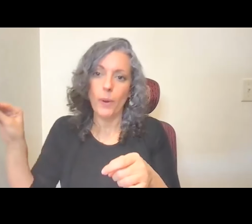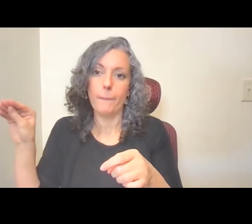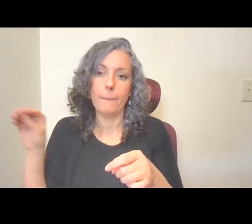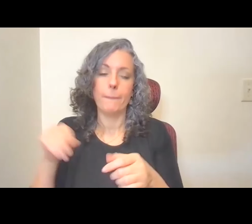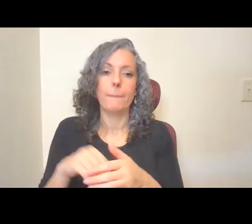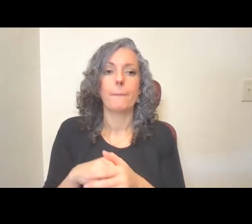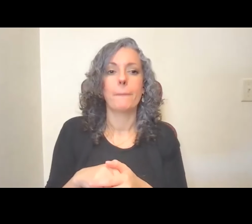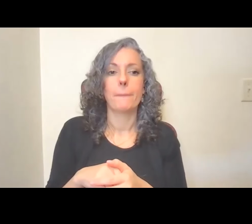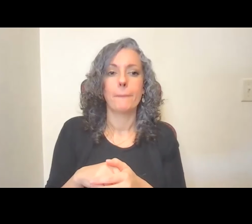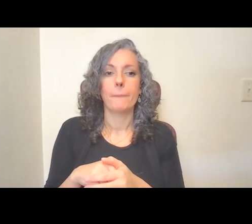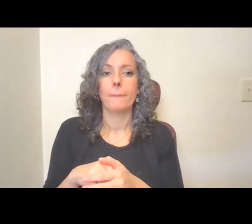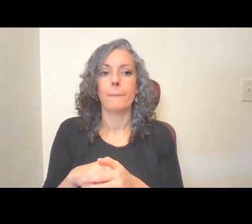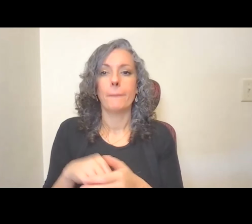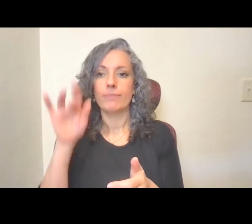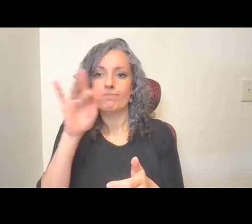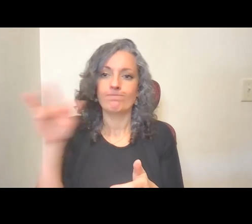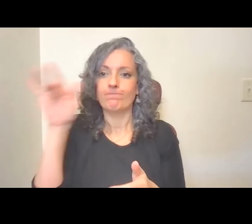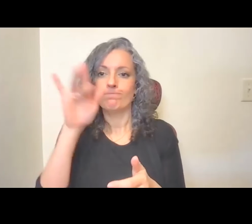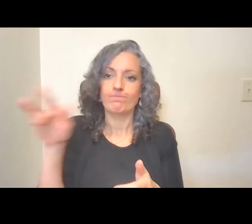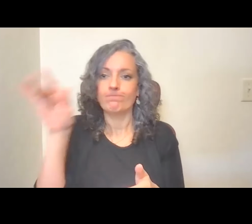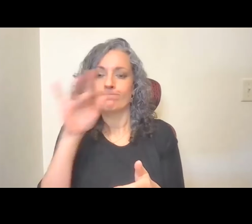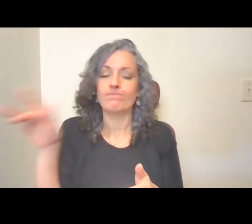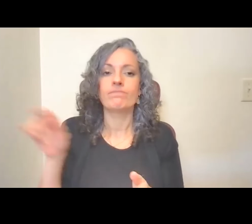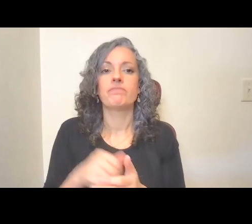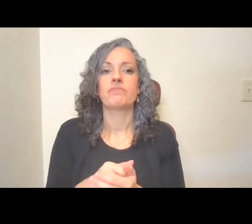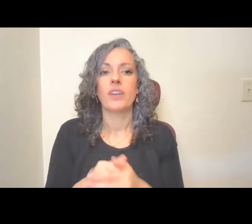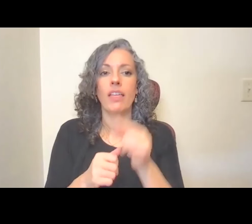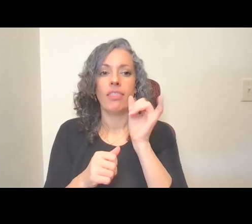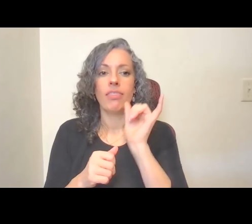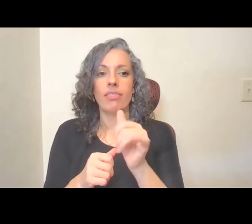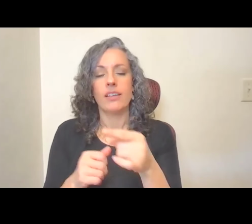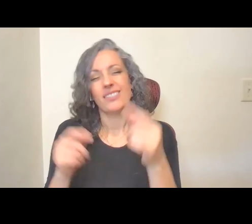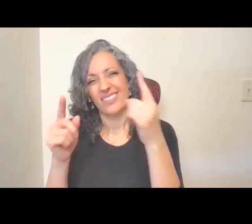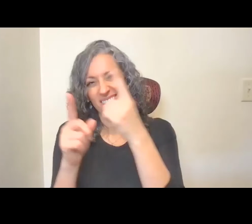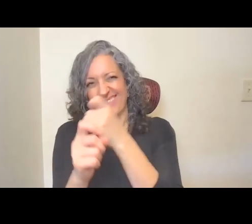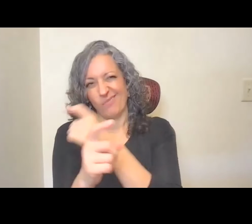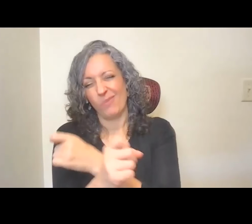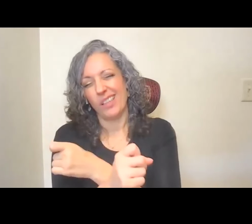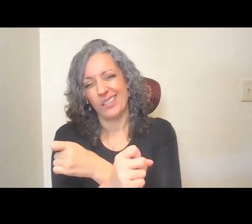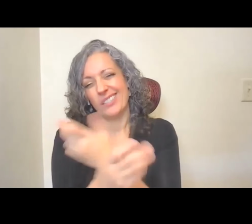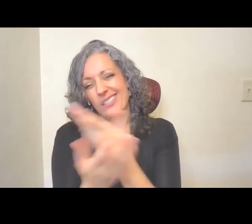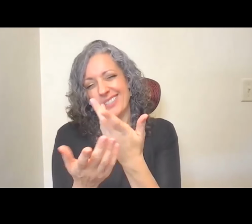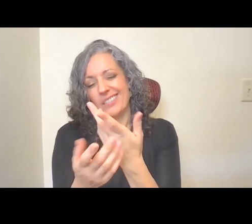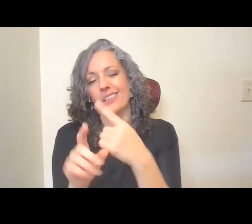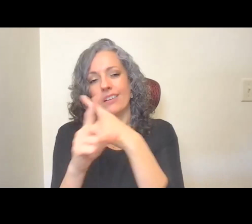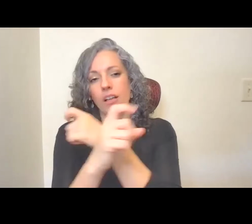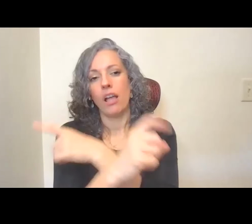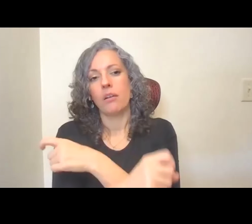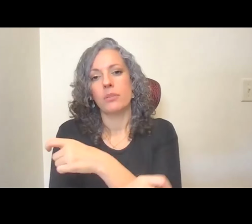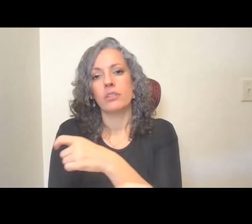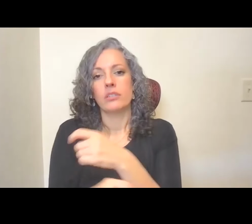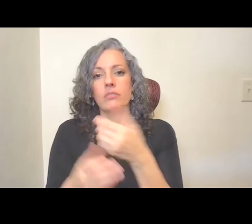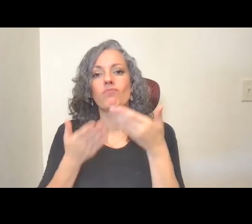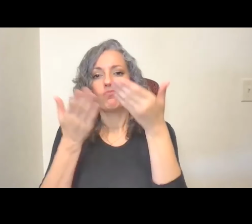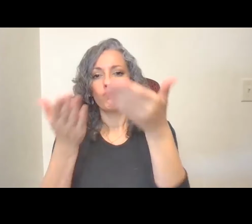directly. This is considered as a complex, a complex gesture. So if I were to document